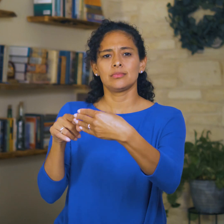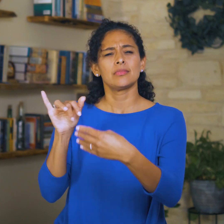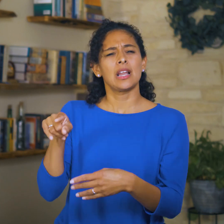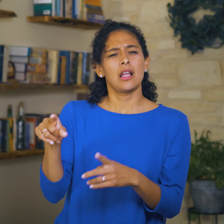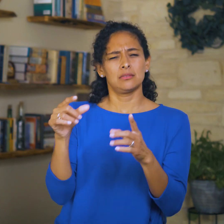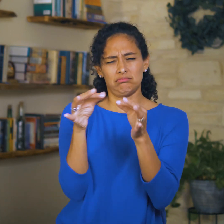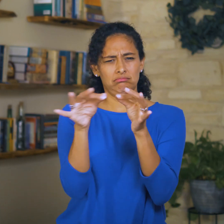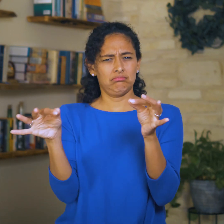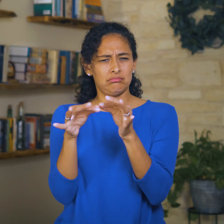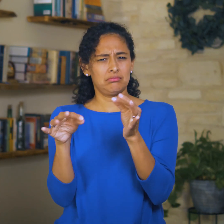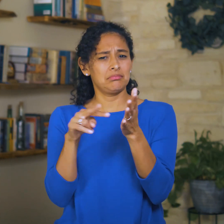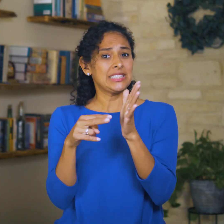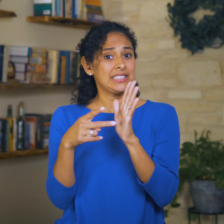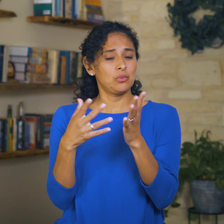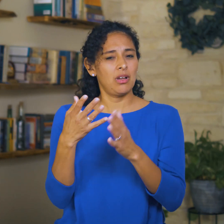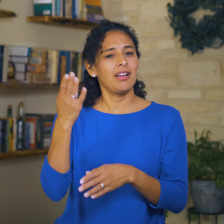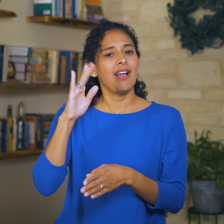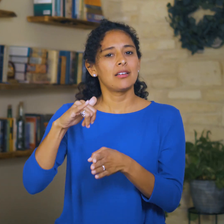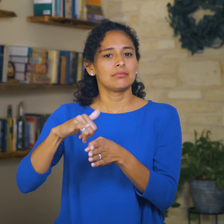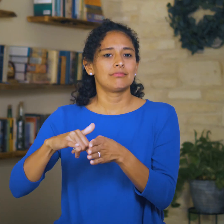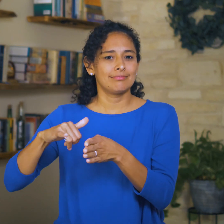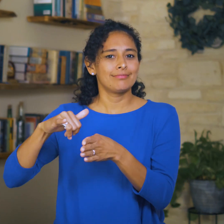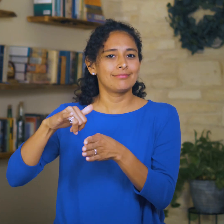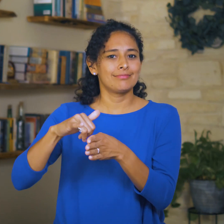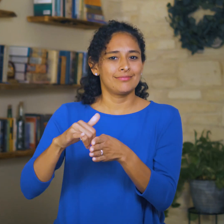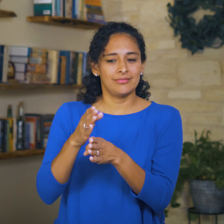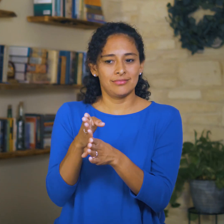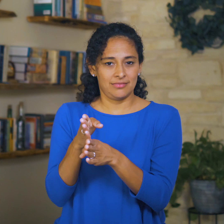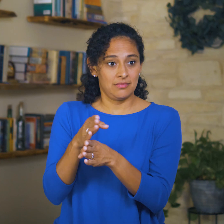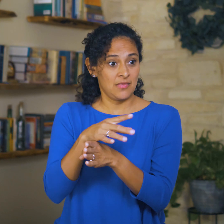The word 'stood' implies that God lingers at the threshold,